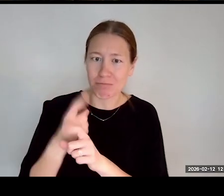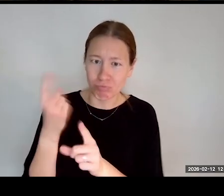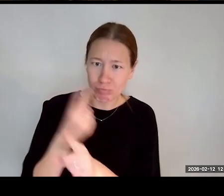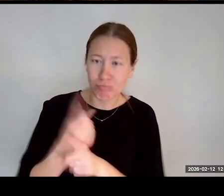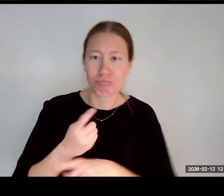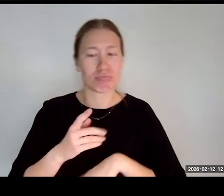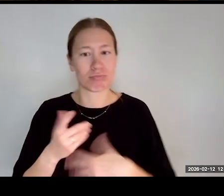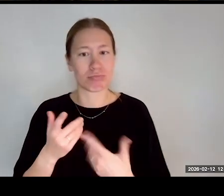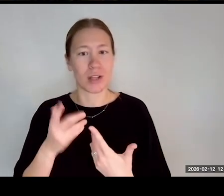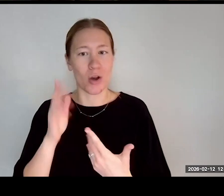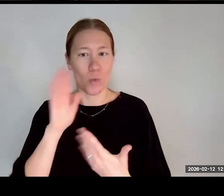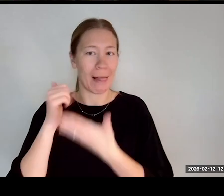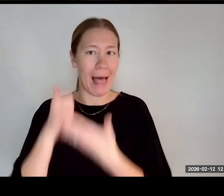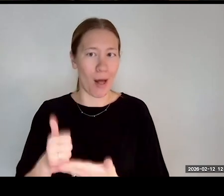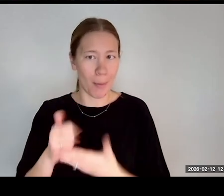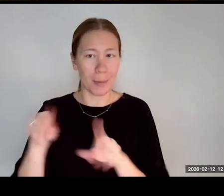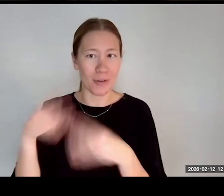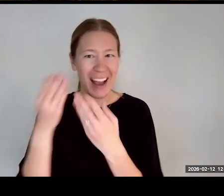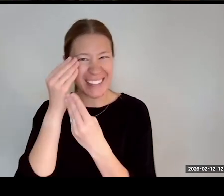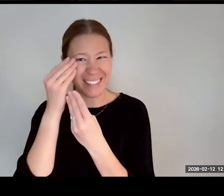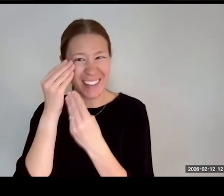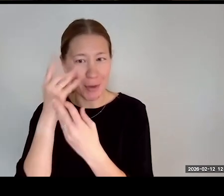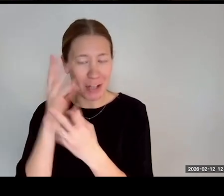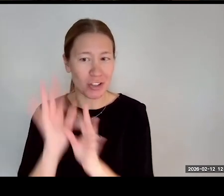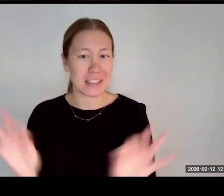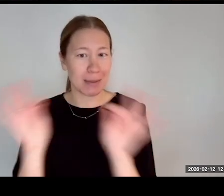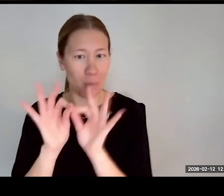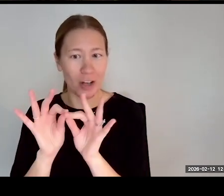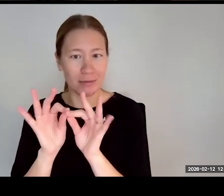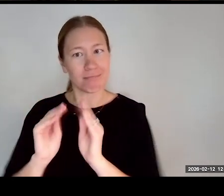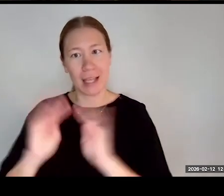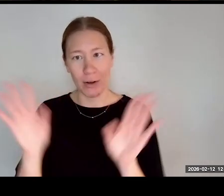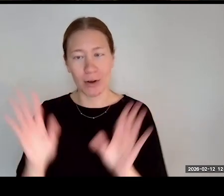that you're communicating the most important information. Something that I do want to mention is